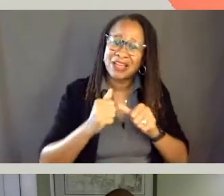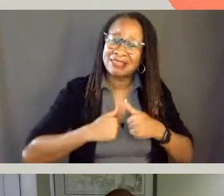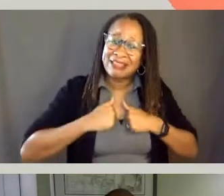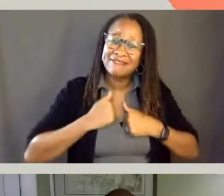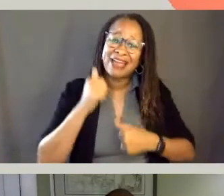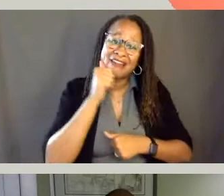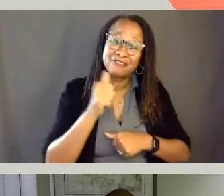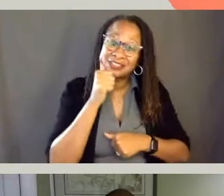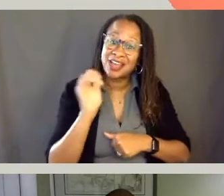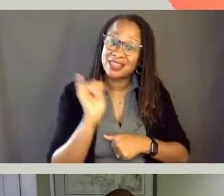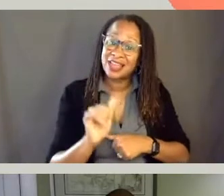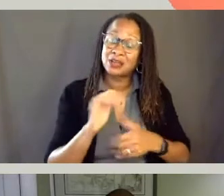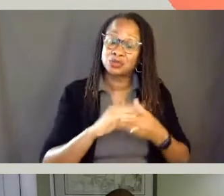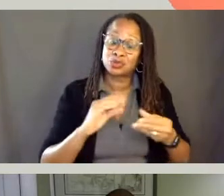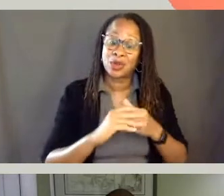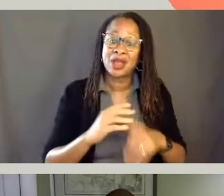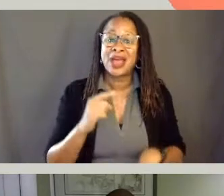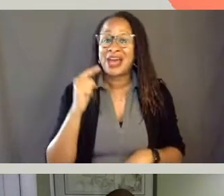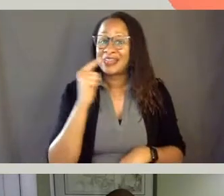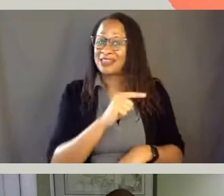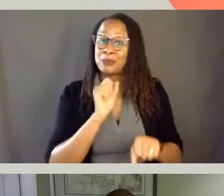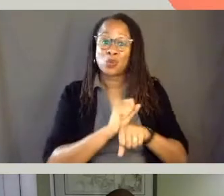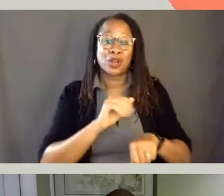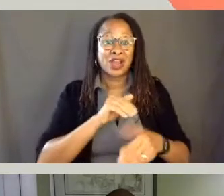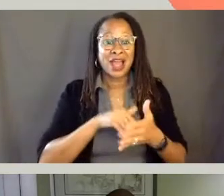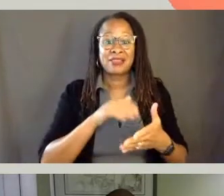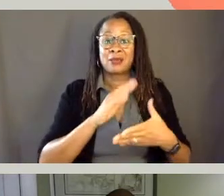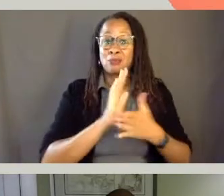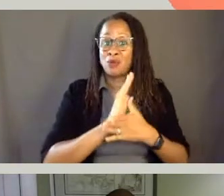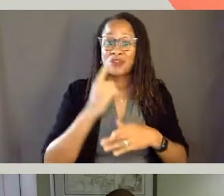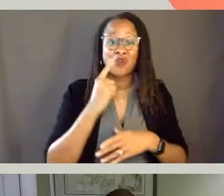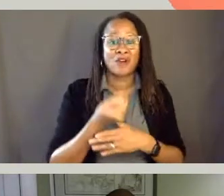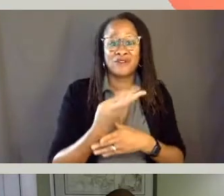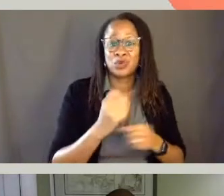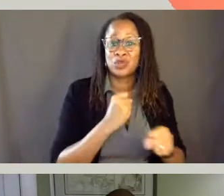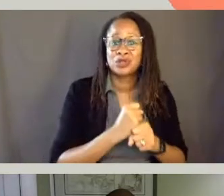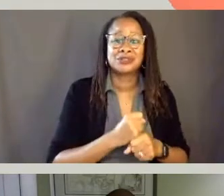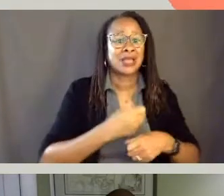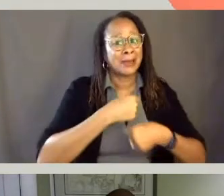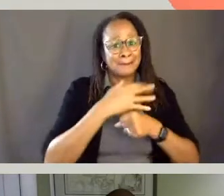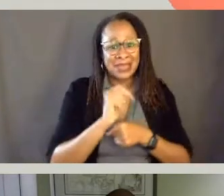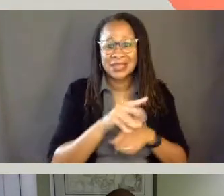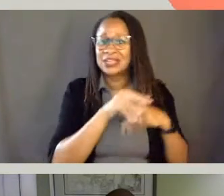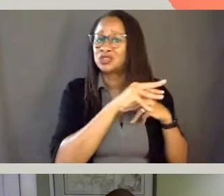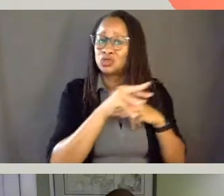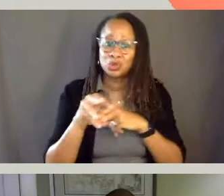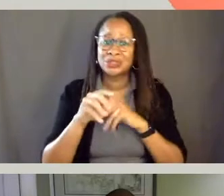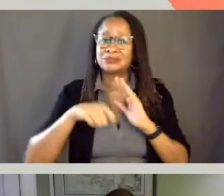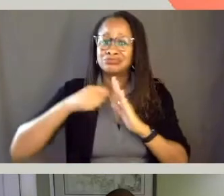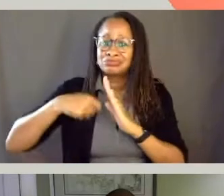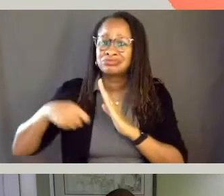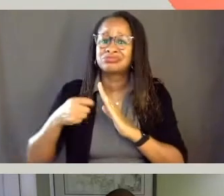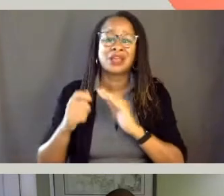they've been at this movie for a couple of years making it, shooting it, assembling it before I parachuted in.